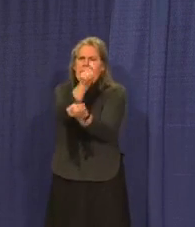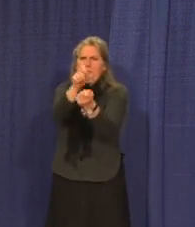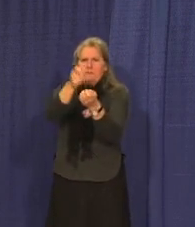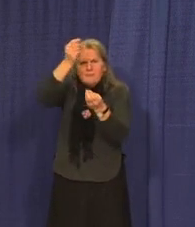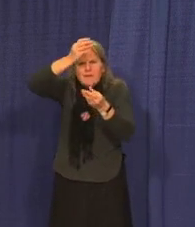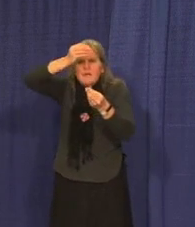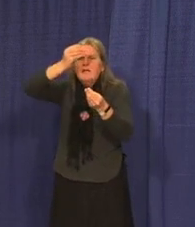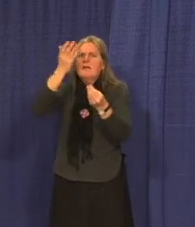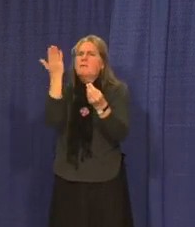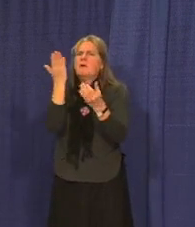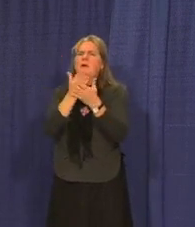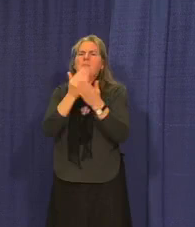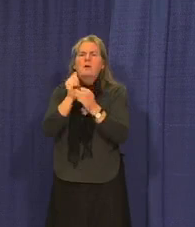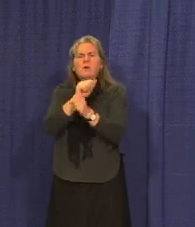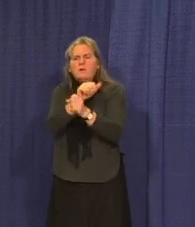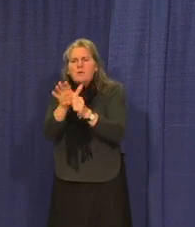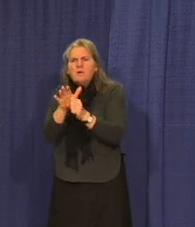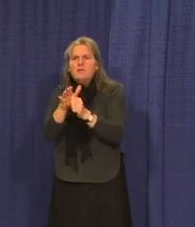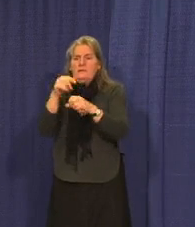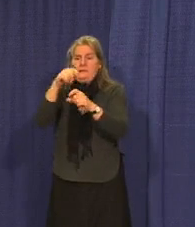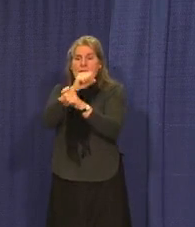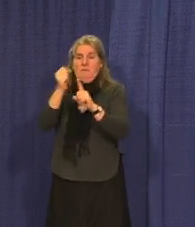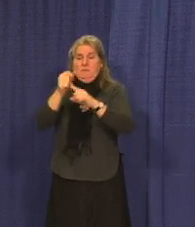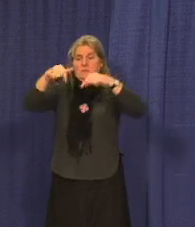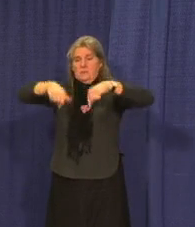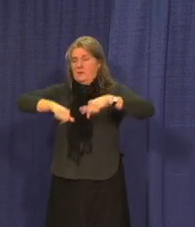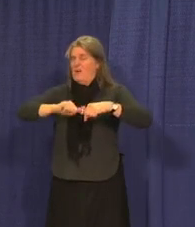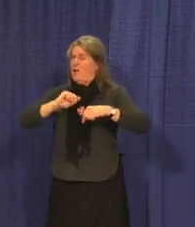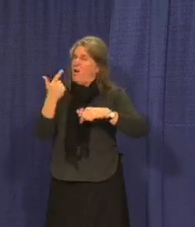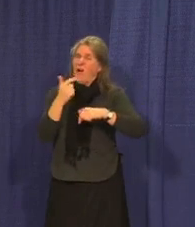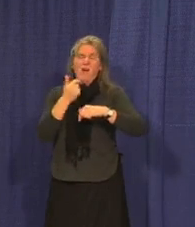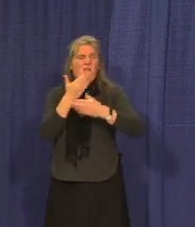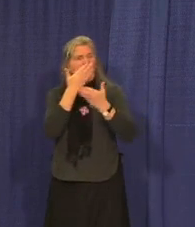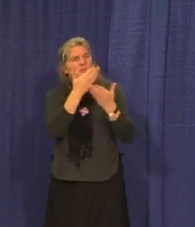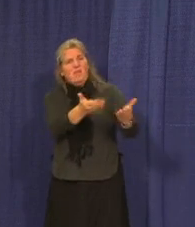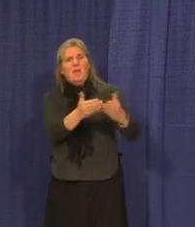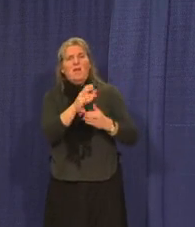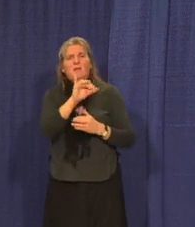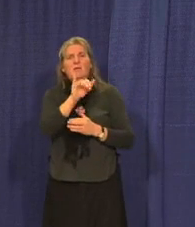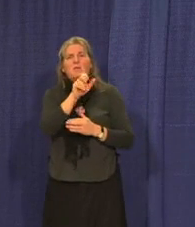about COVID-19. Accurate, up-to-date information about Yukon's current situation